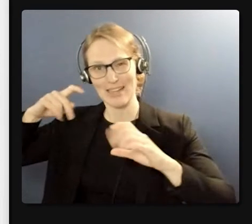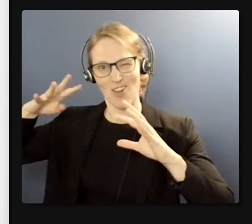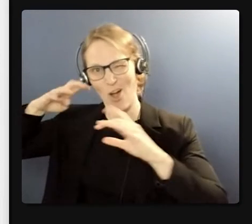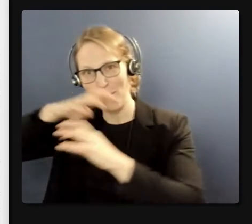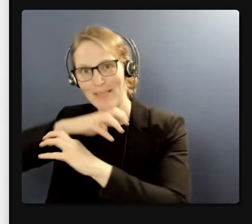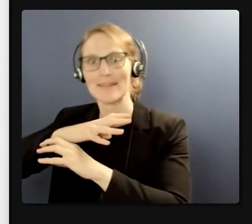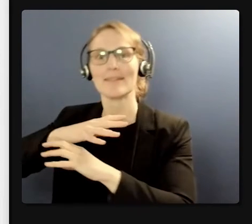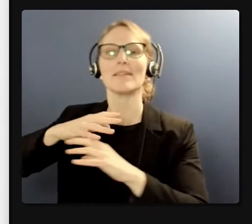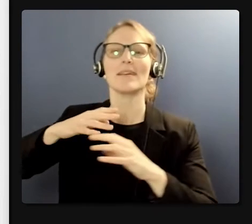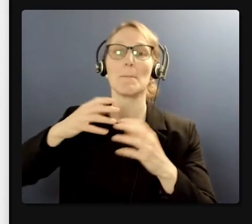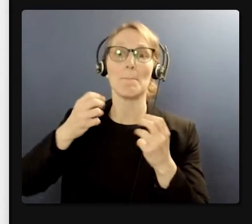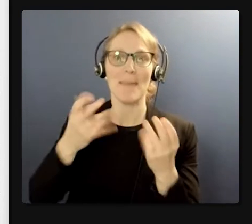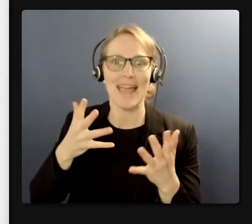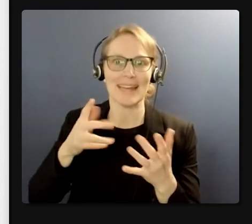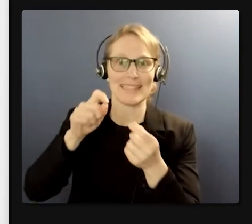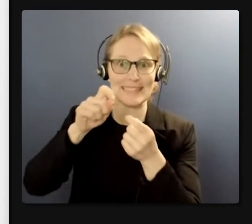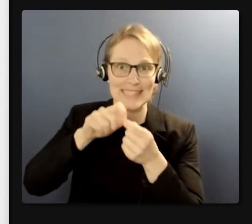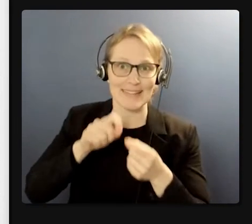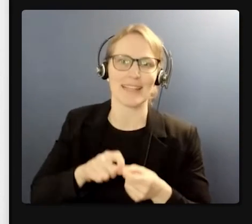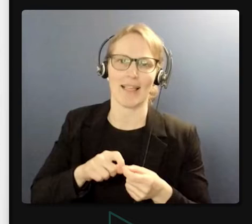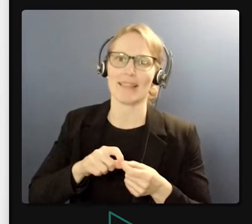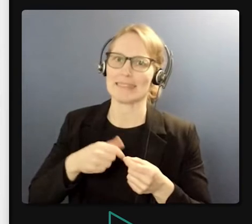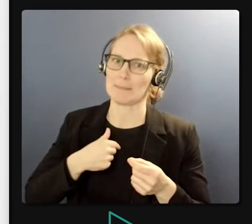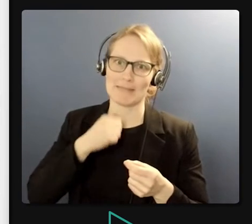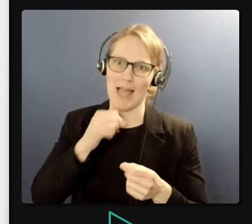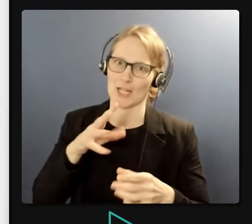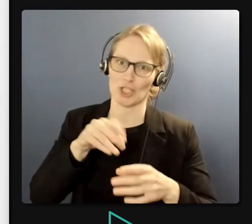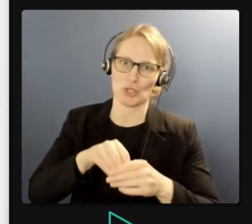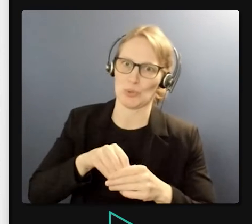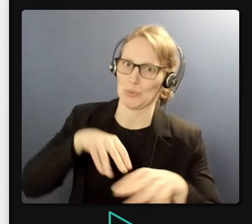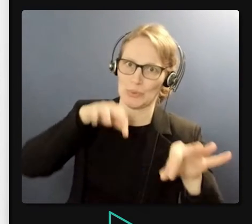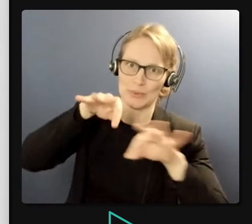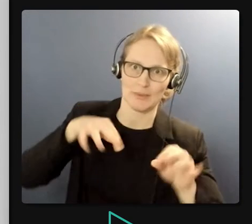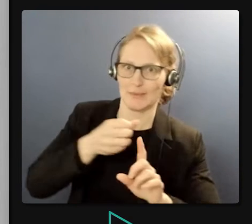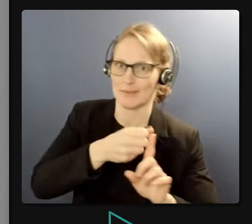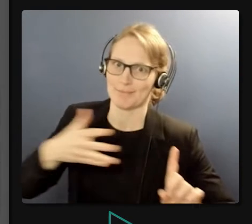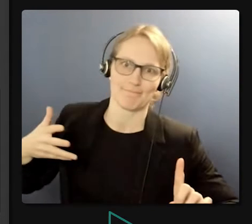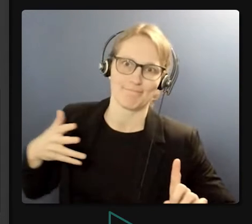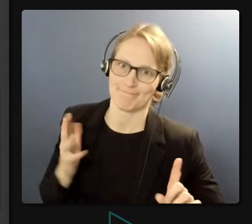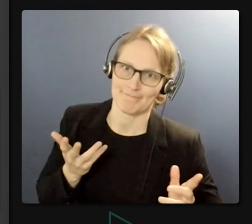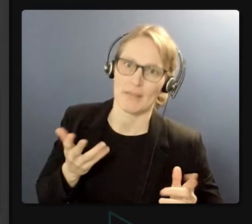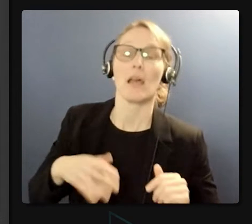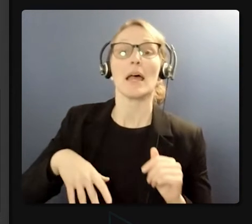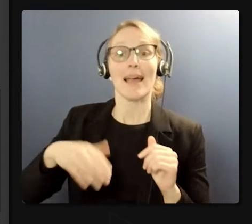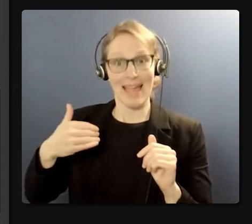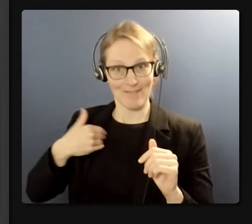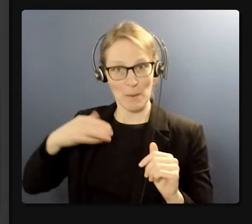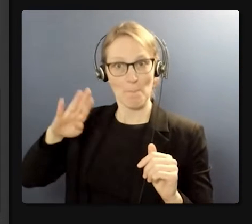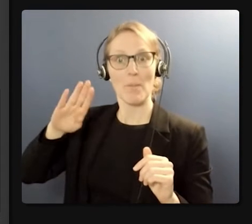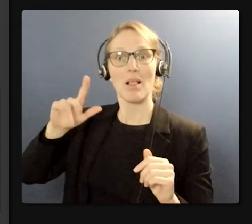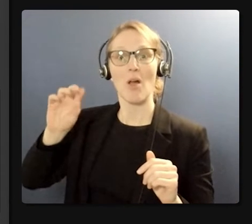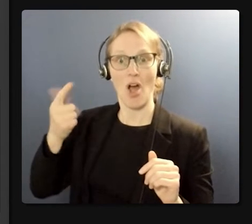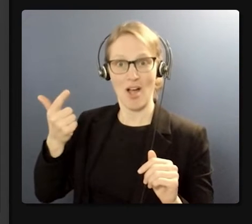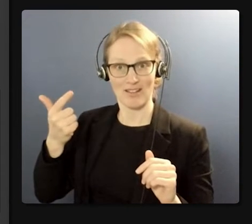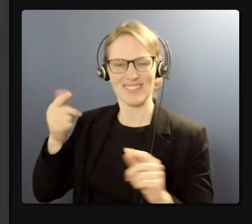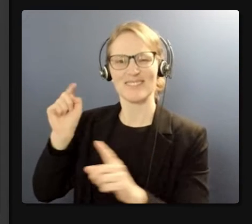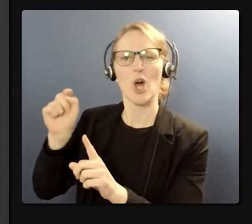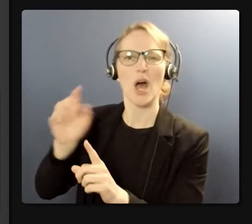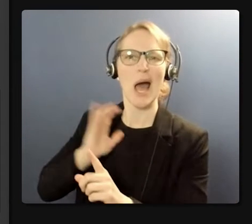There's a lot of details that I'm leaving out here, but there is actually a blog on our Web page,